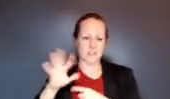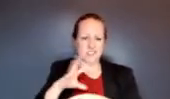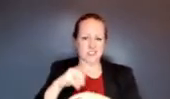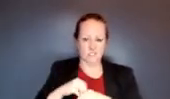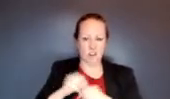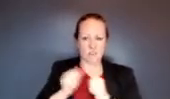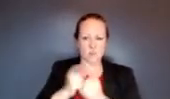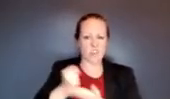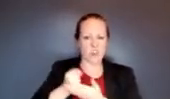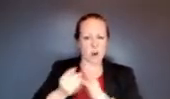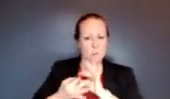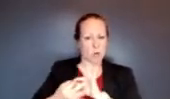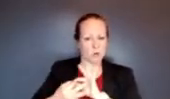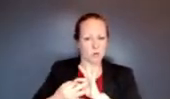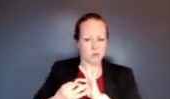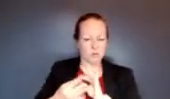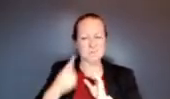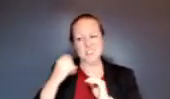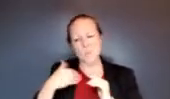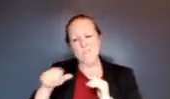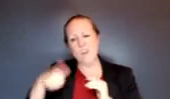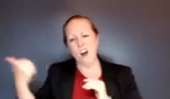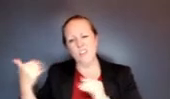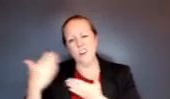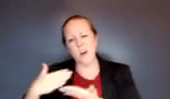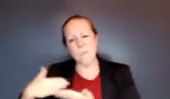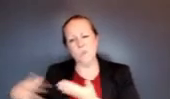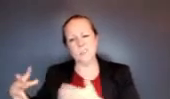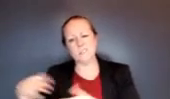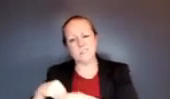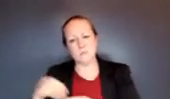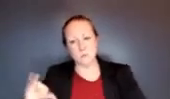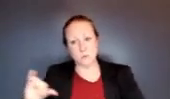components are also present, that will facilitate ultimately,